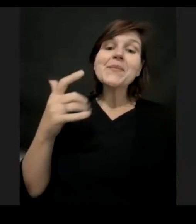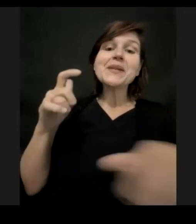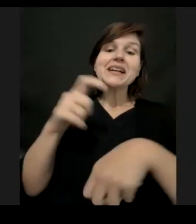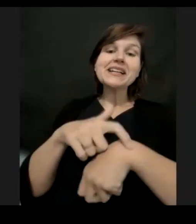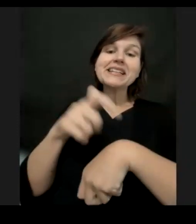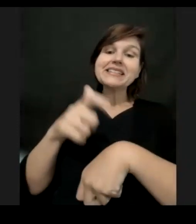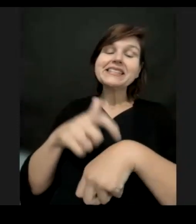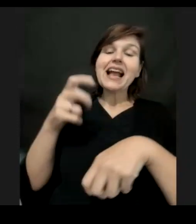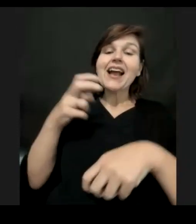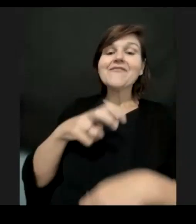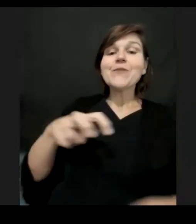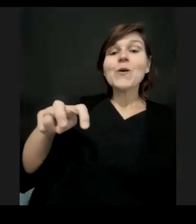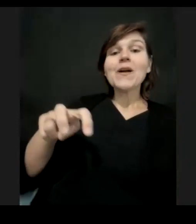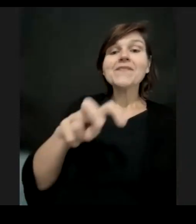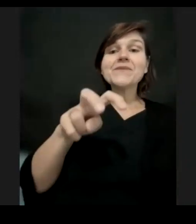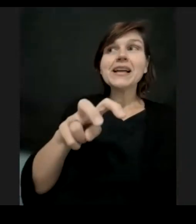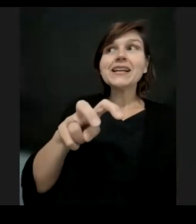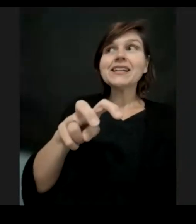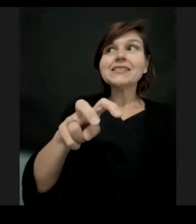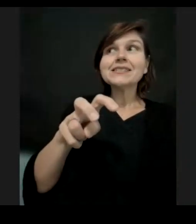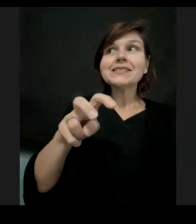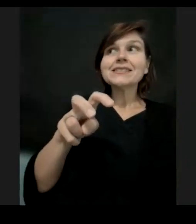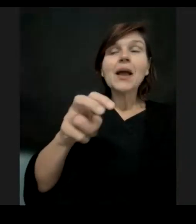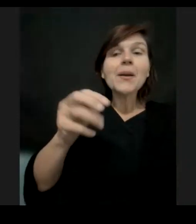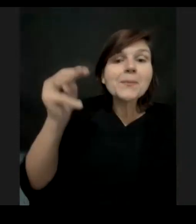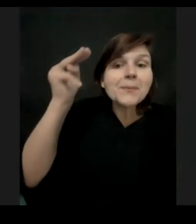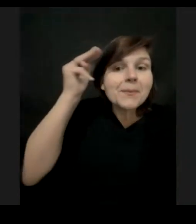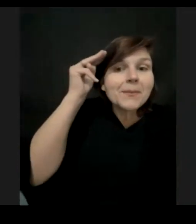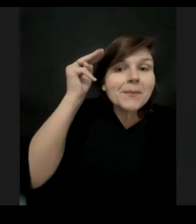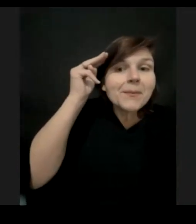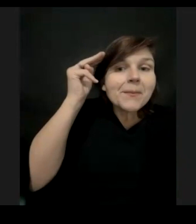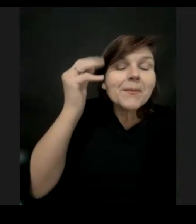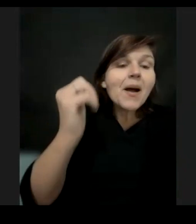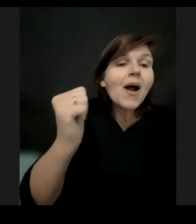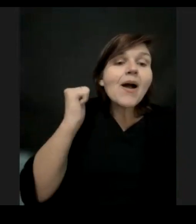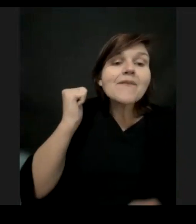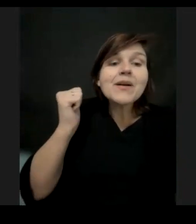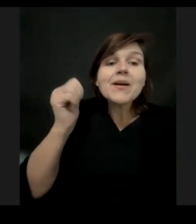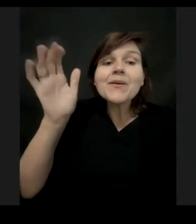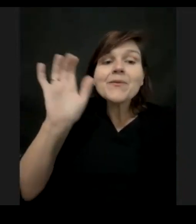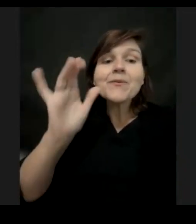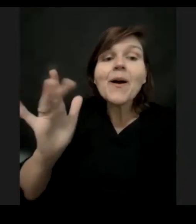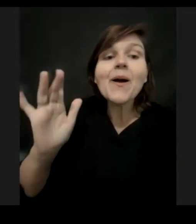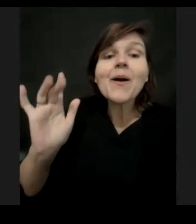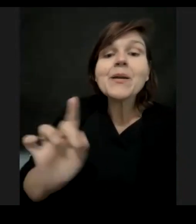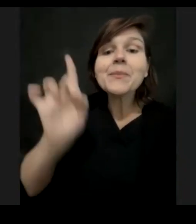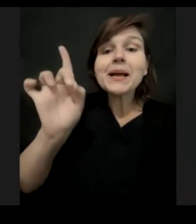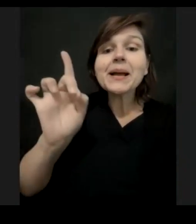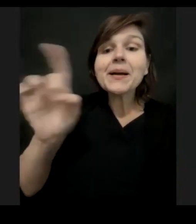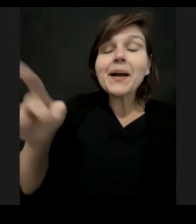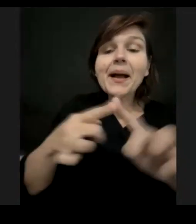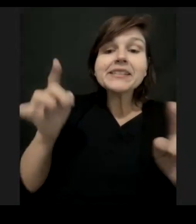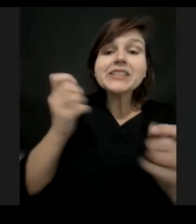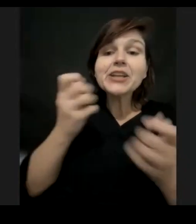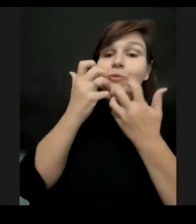But Marvin won't appear unless we give a cheer for our hero. ∂ ∂